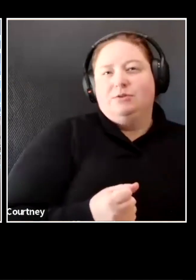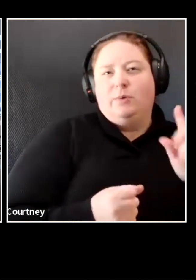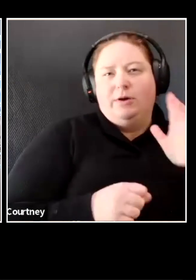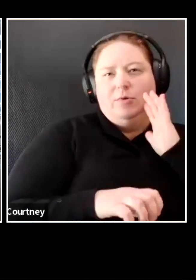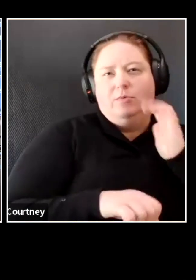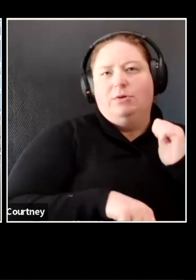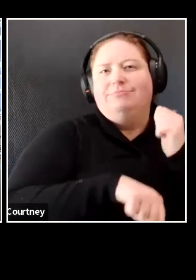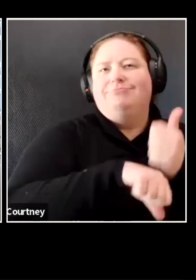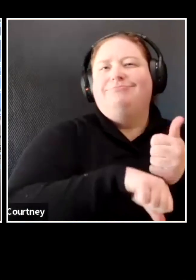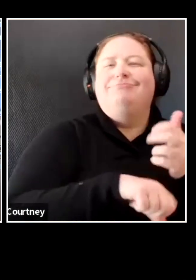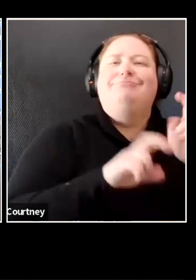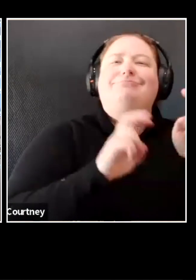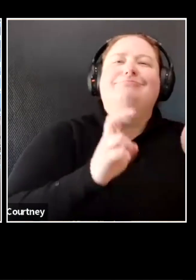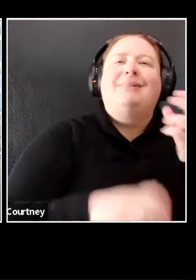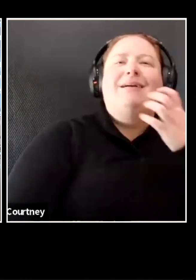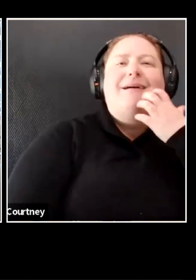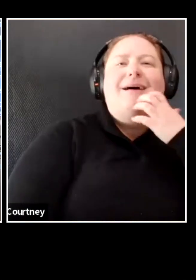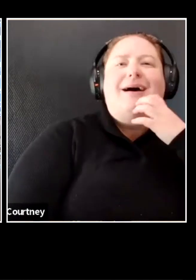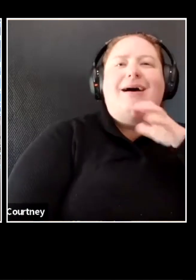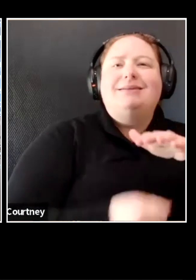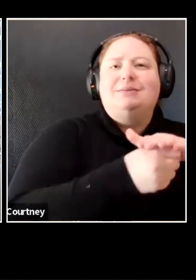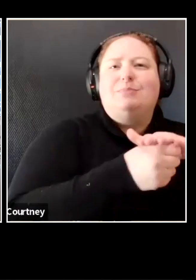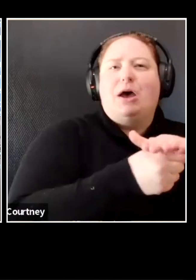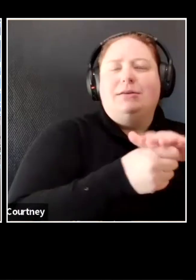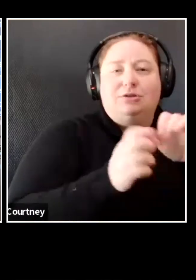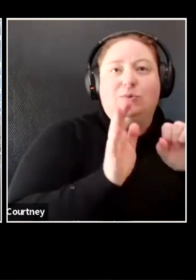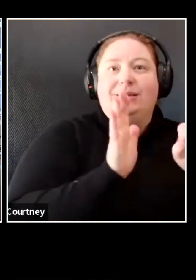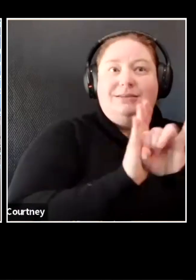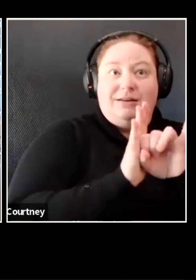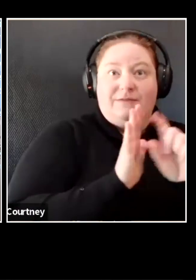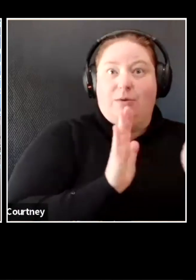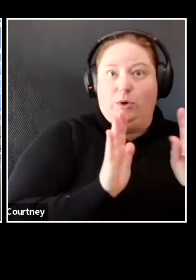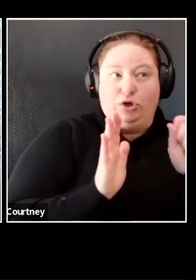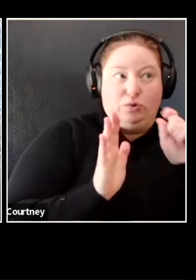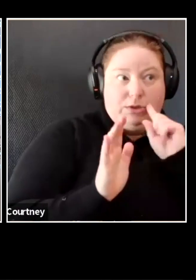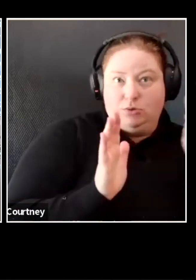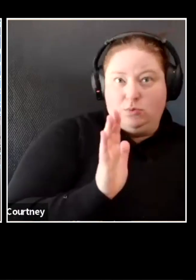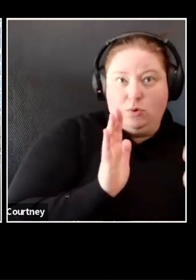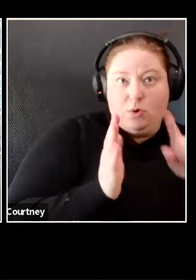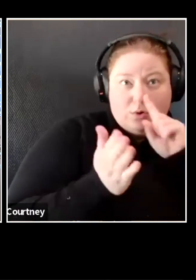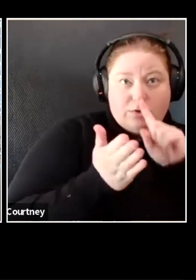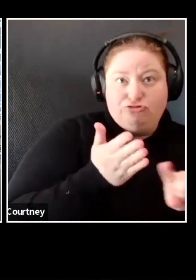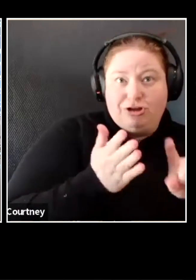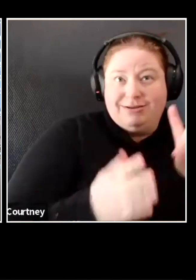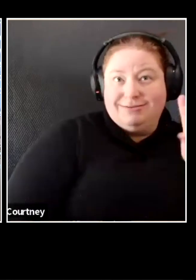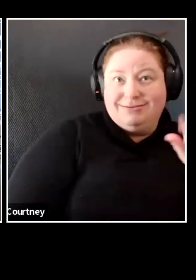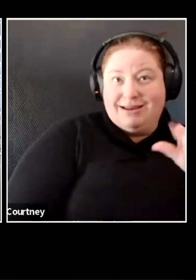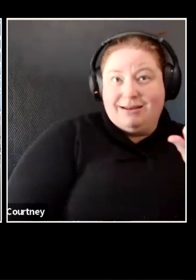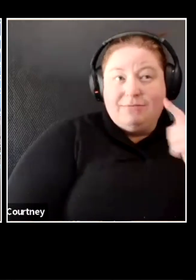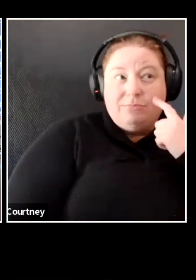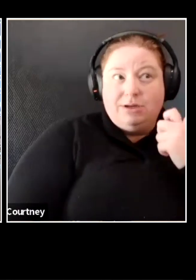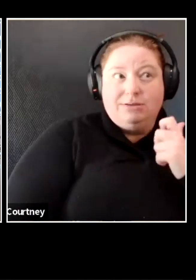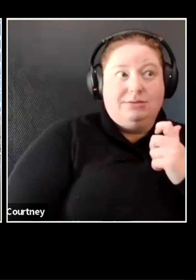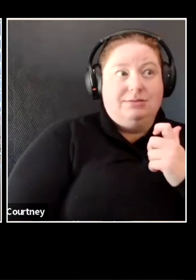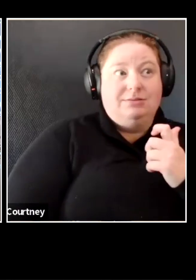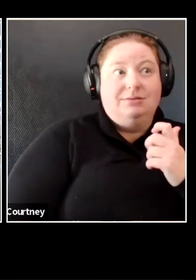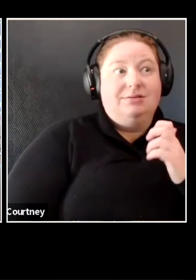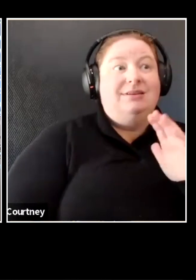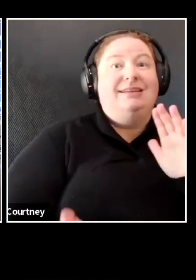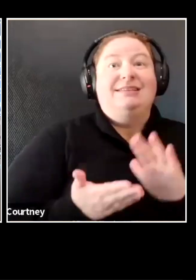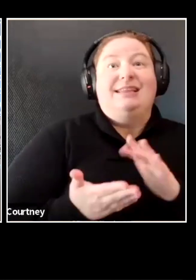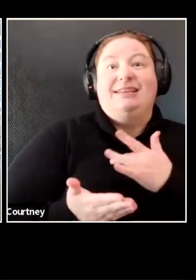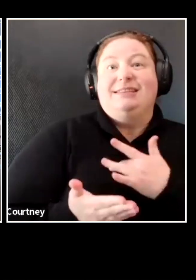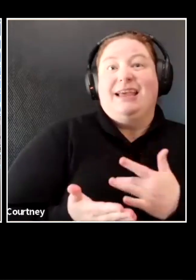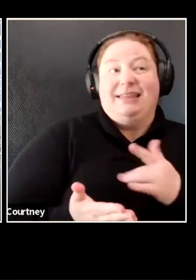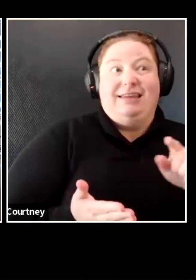to identify where you ought to go check the data because it's less likely to be um accurate. Um,